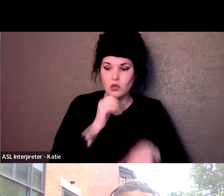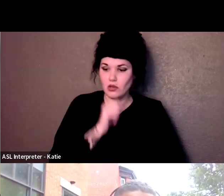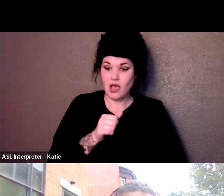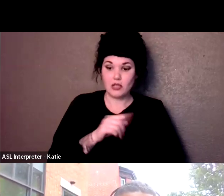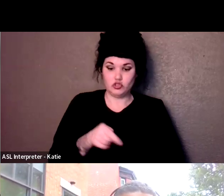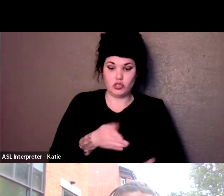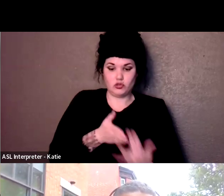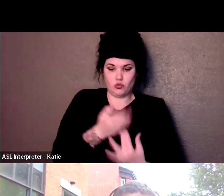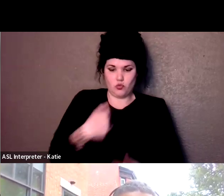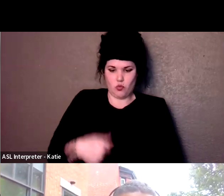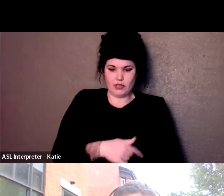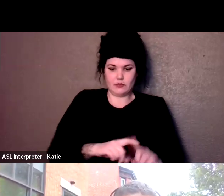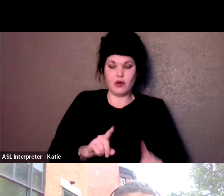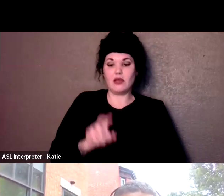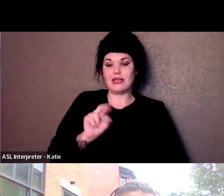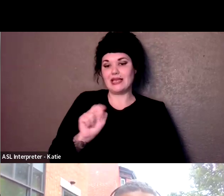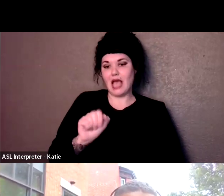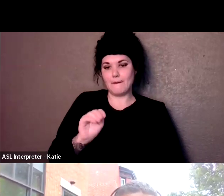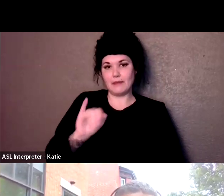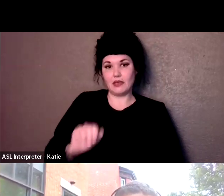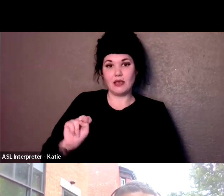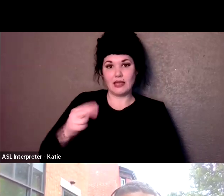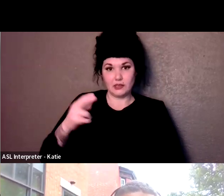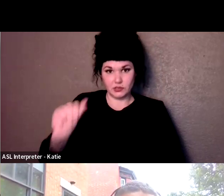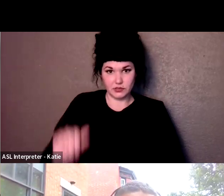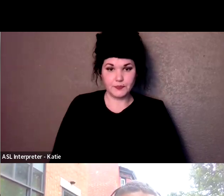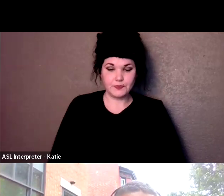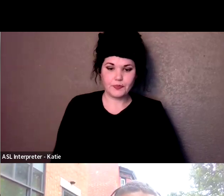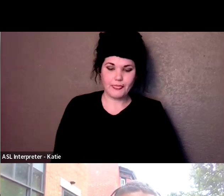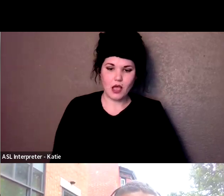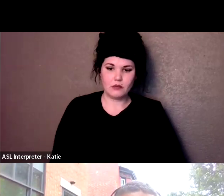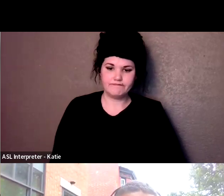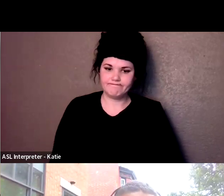government information in addition to a lot of other nonprofits, but it's separated